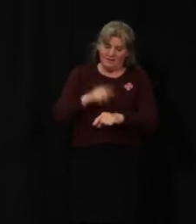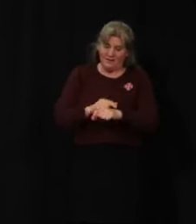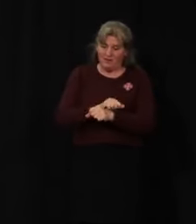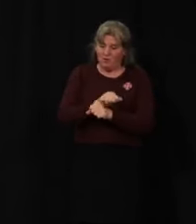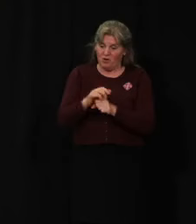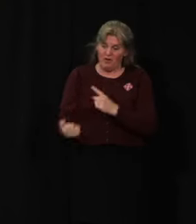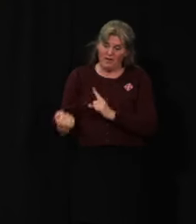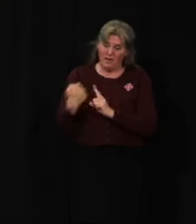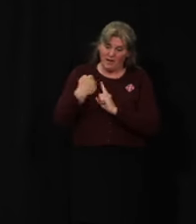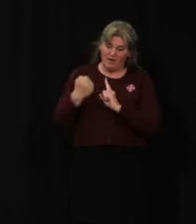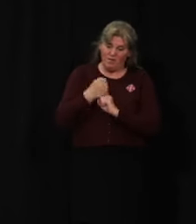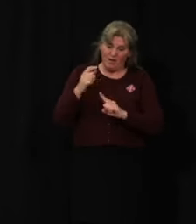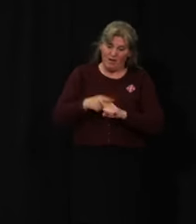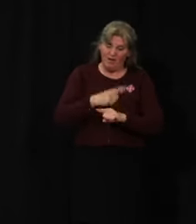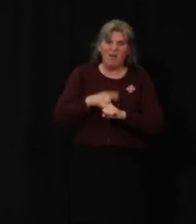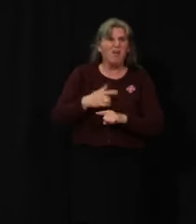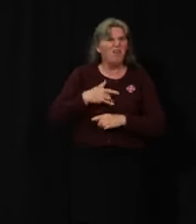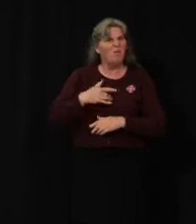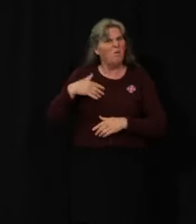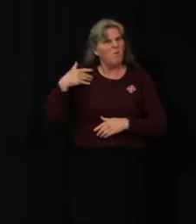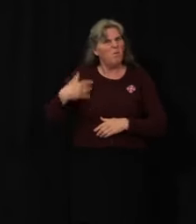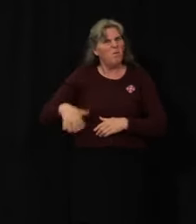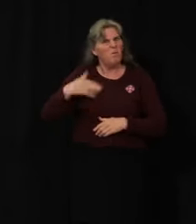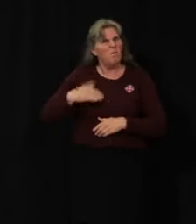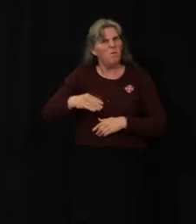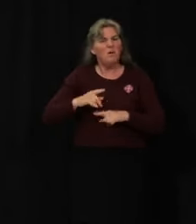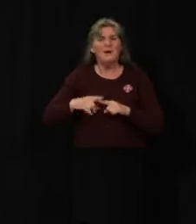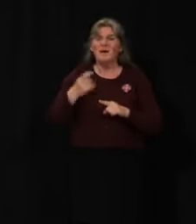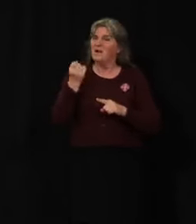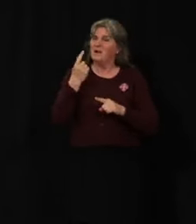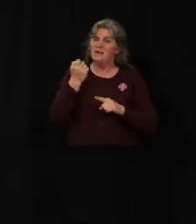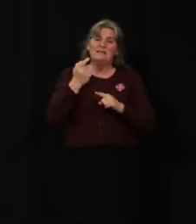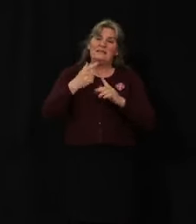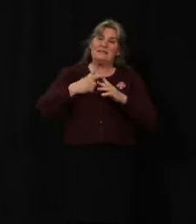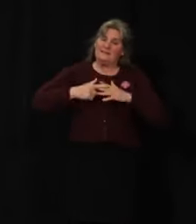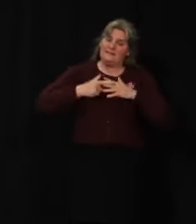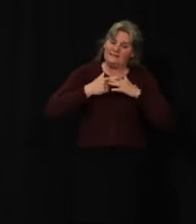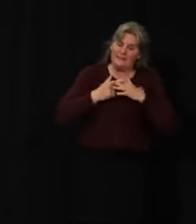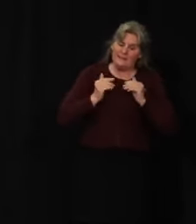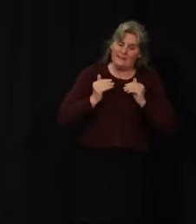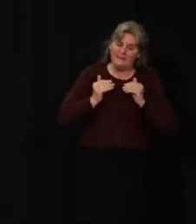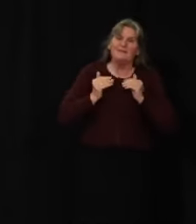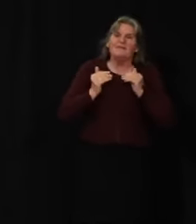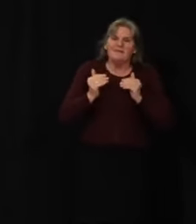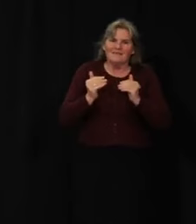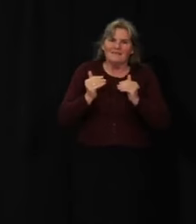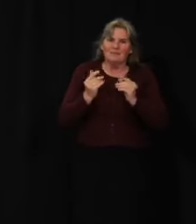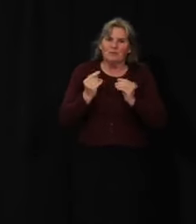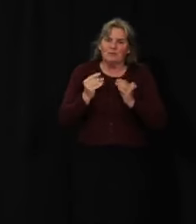dealing with COVID-19 impacts for a long time, we are still on our first steps of a pathway for.